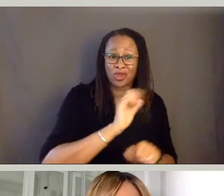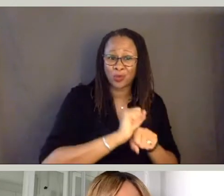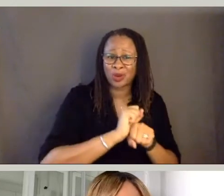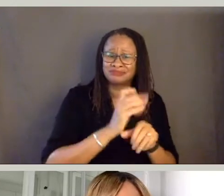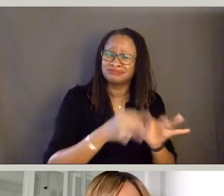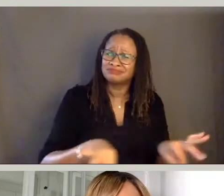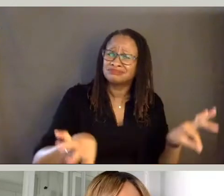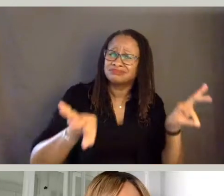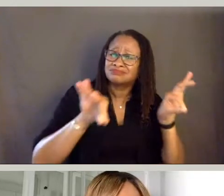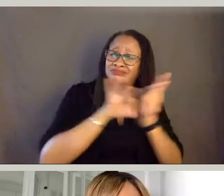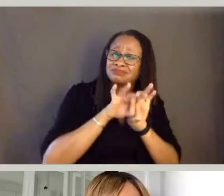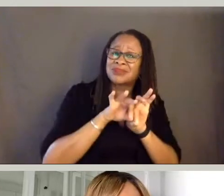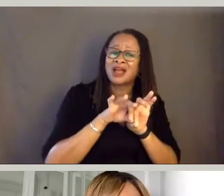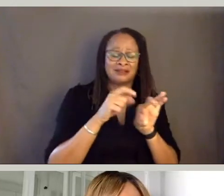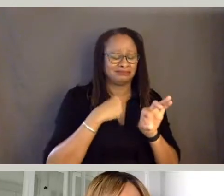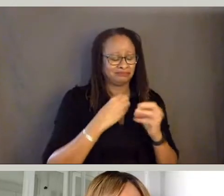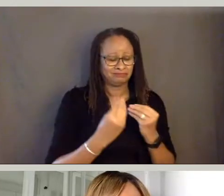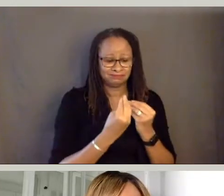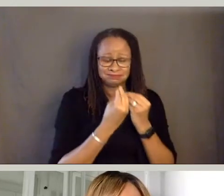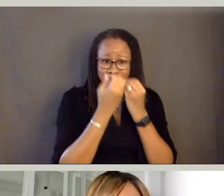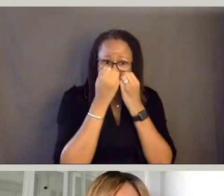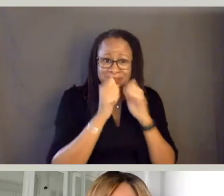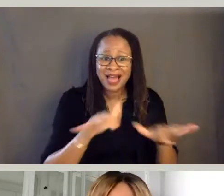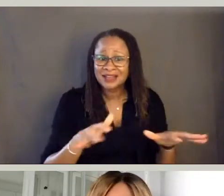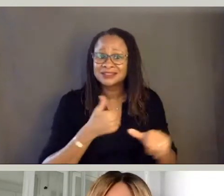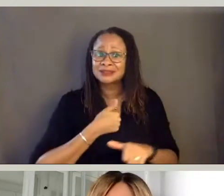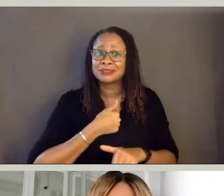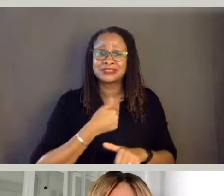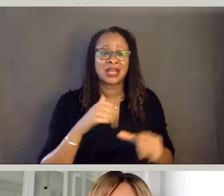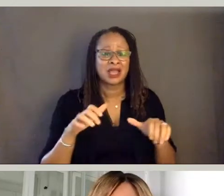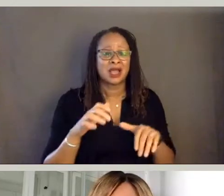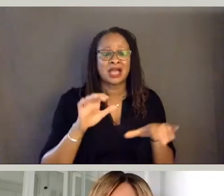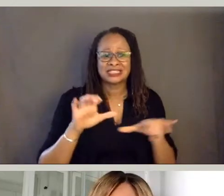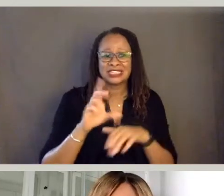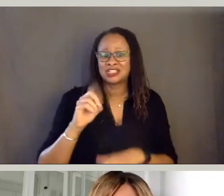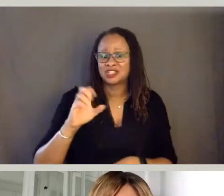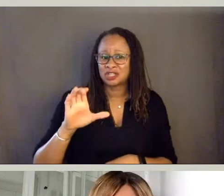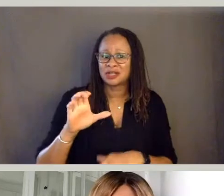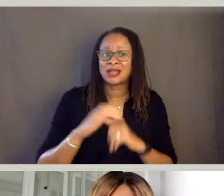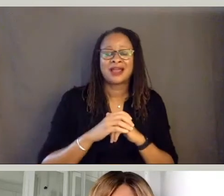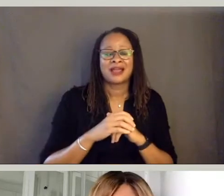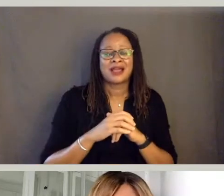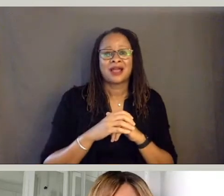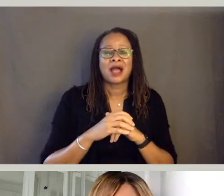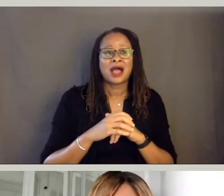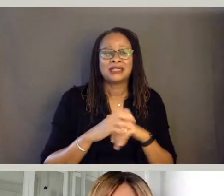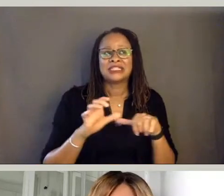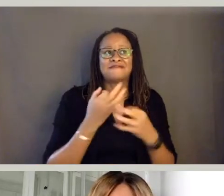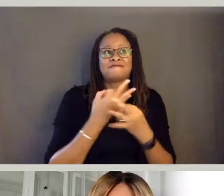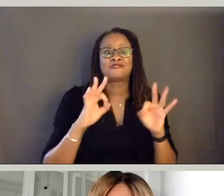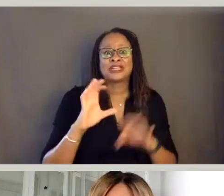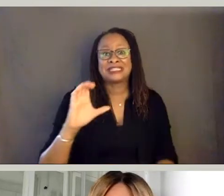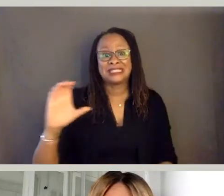I've been really blessed, I did a documentary called "Free Cece!" about at Cece McDonald, a Black trans woman